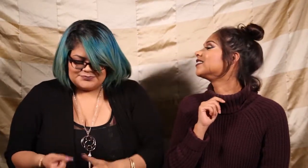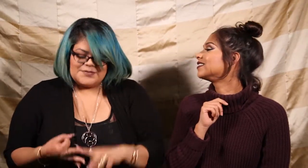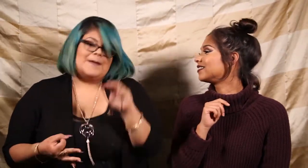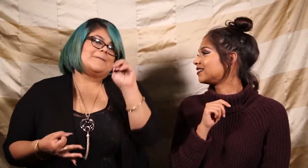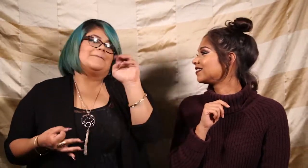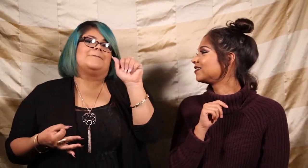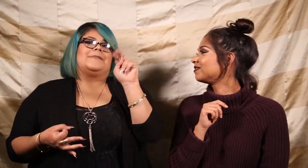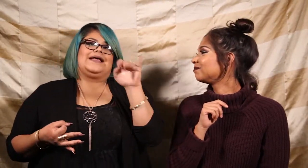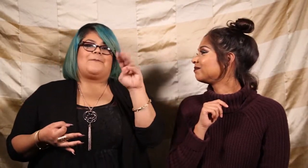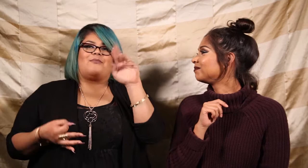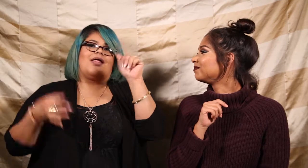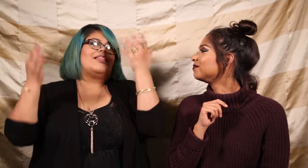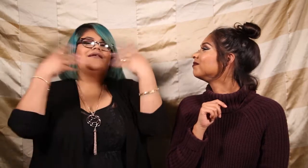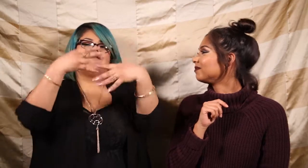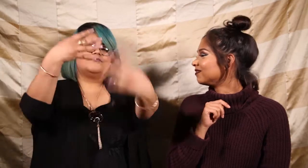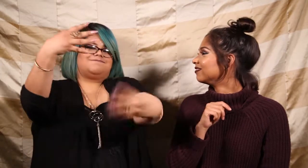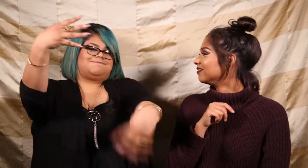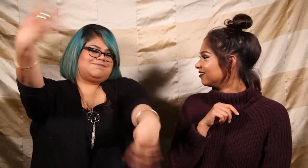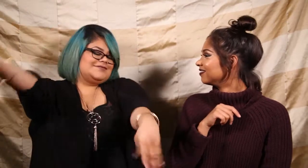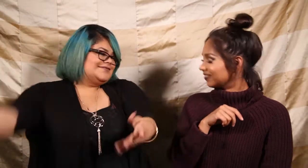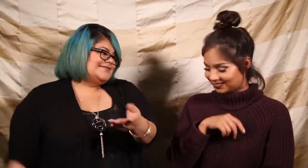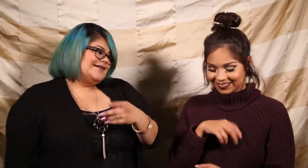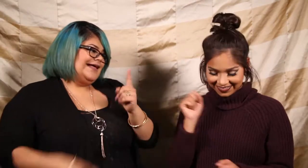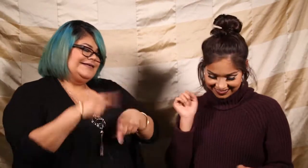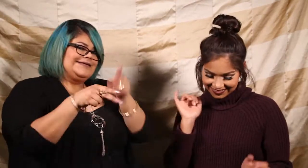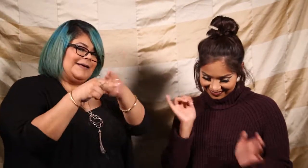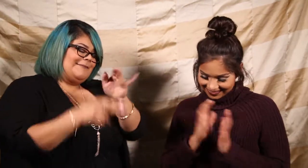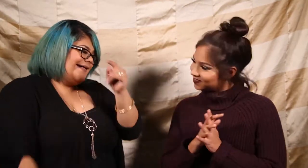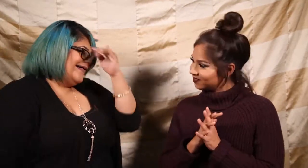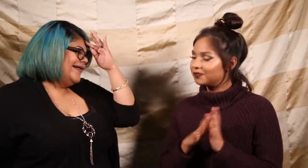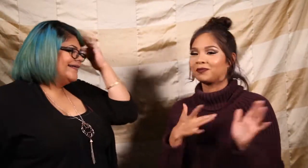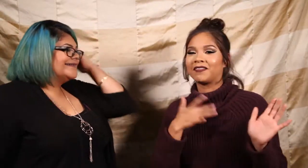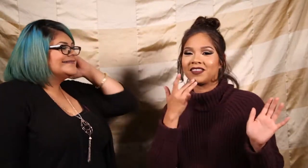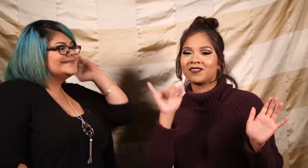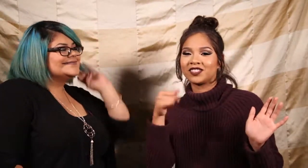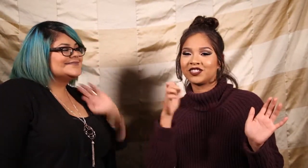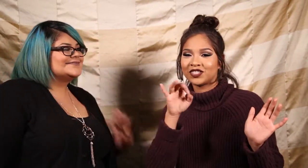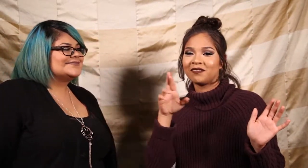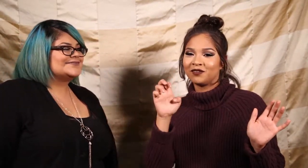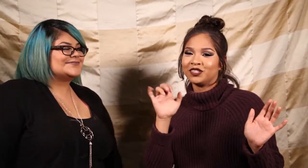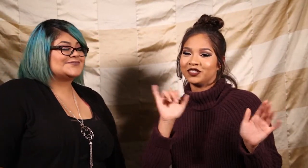MANNY MUA! and many more!! my favroite is Jeffree star too!